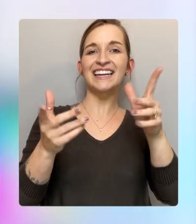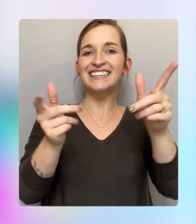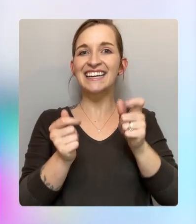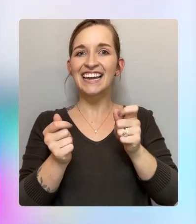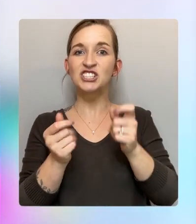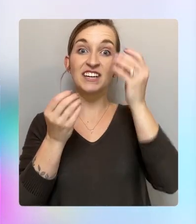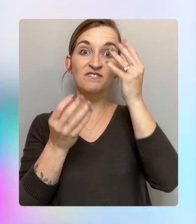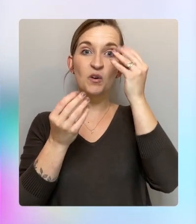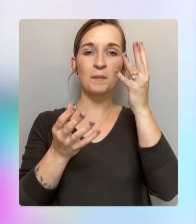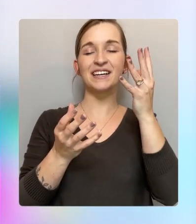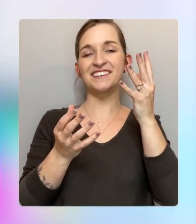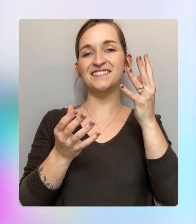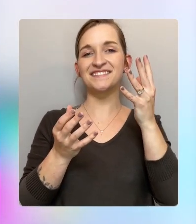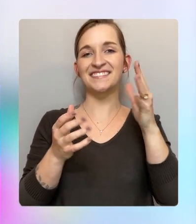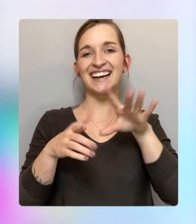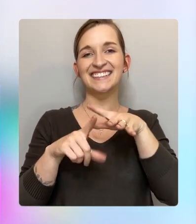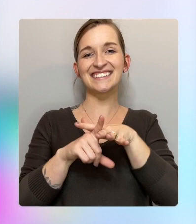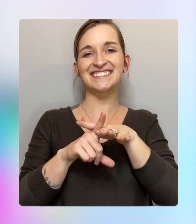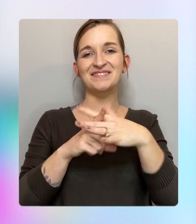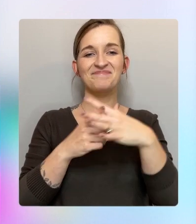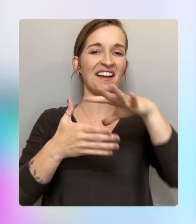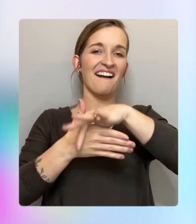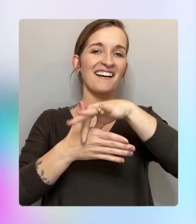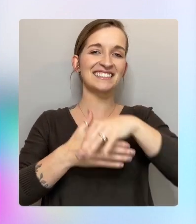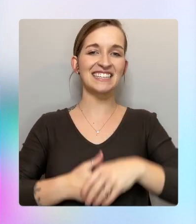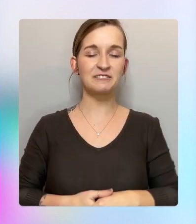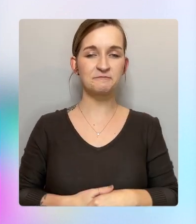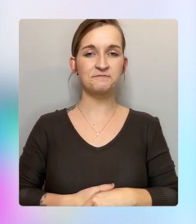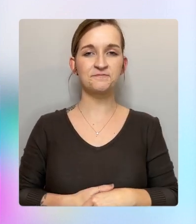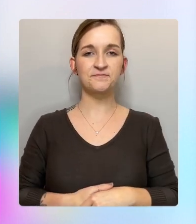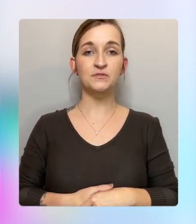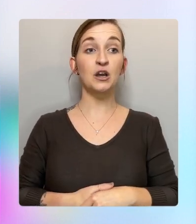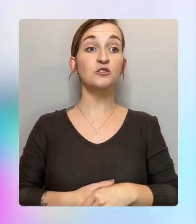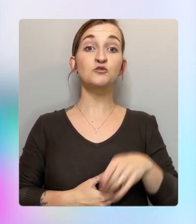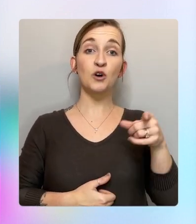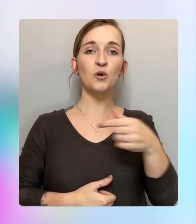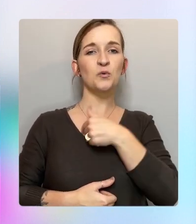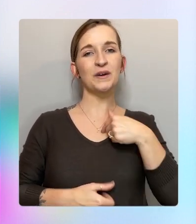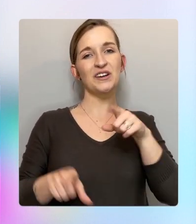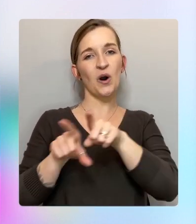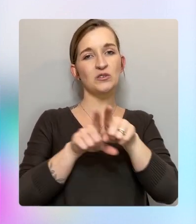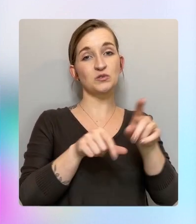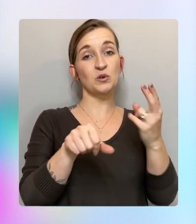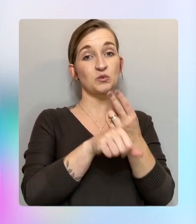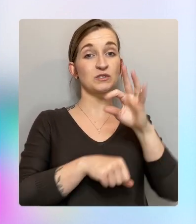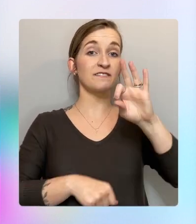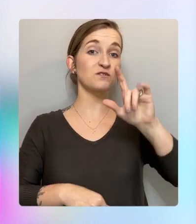To support our marketing efforts, we've leveraged freelance services like Fiverr, which are great for finding graphic designers